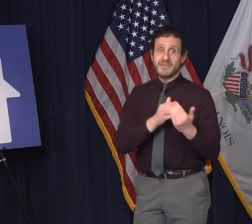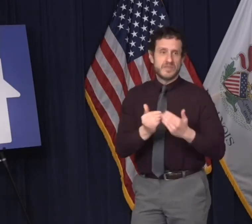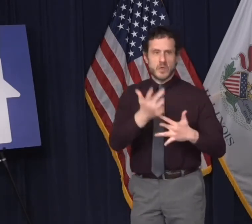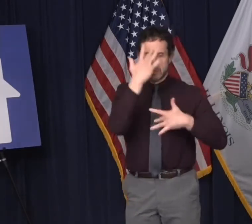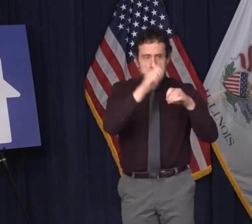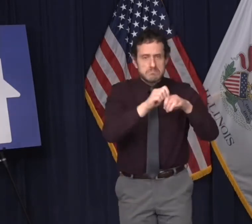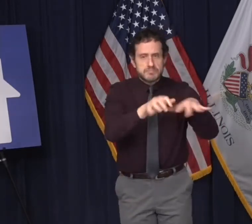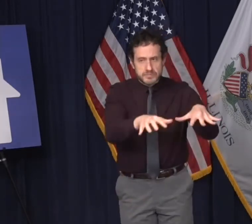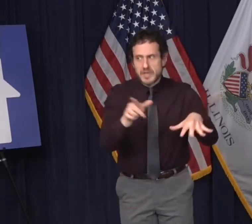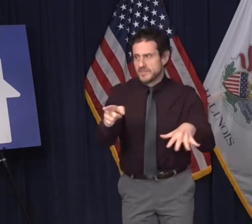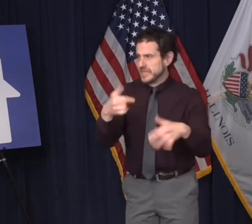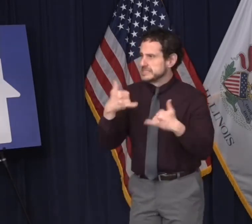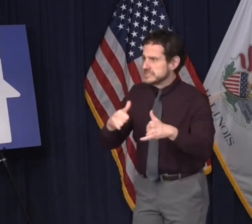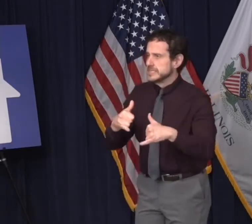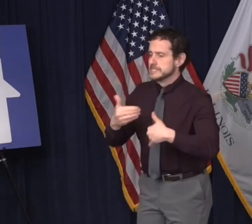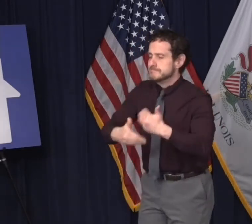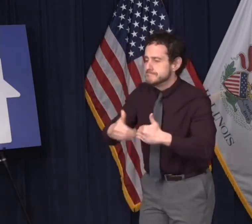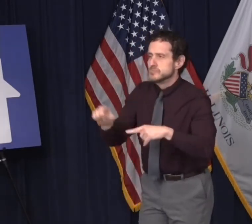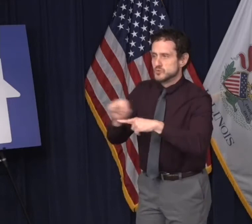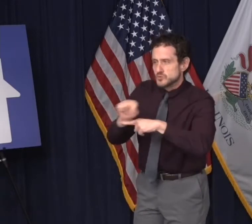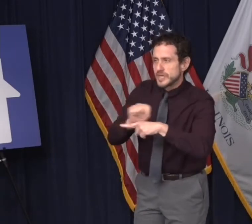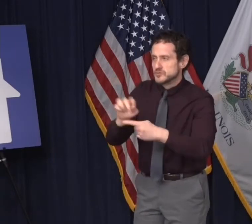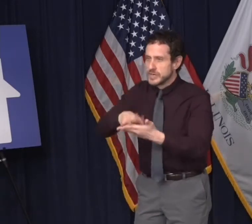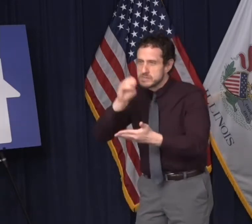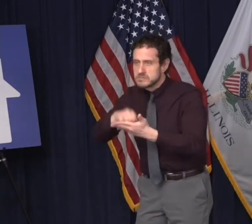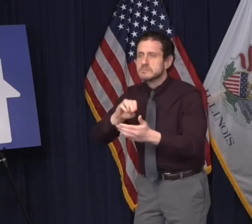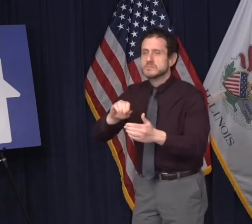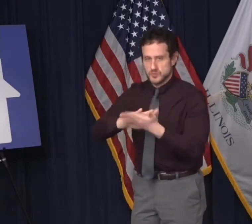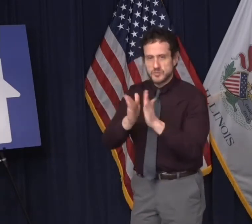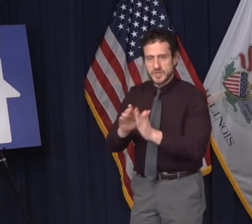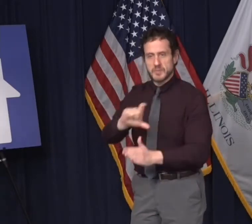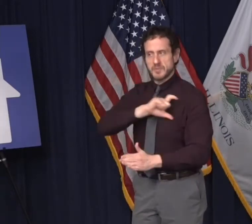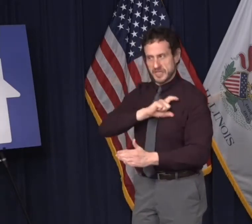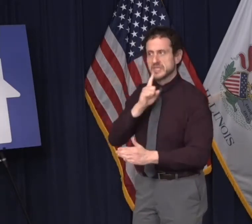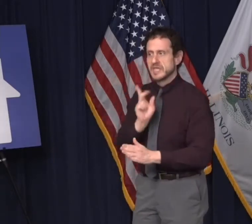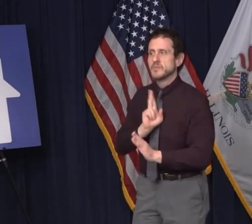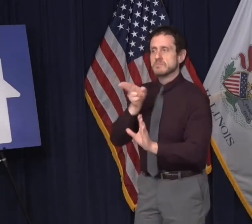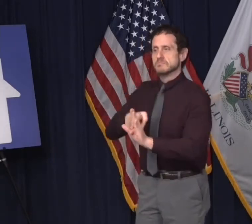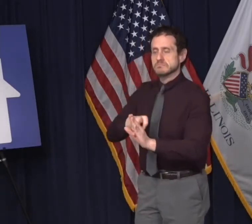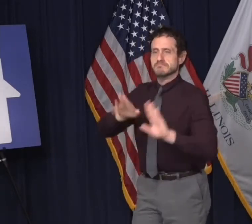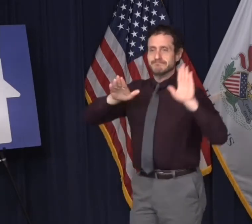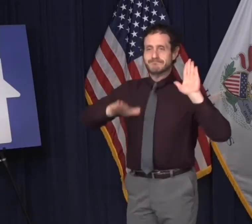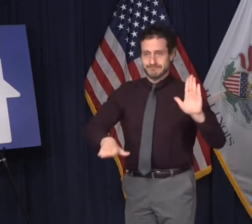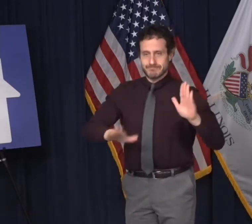RANKS. 92 CADETS WHO COMPLETED THEIR TRAINING IN THE MIDST OF A GLOBAL PANDEMIC WILL TAKE THEIR